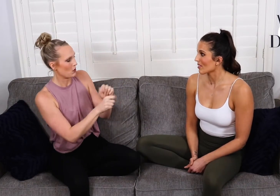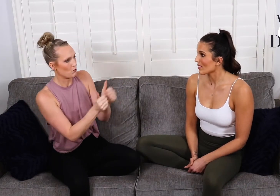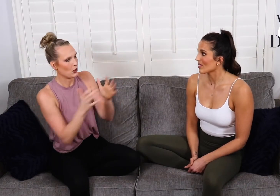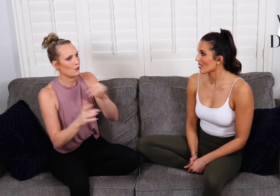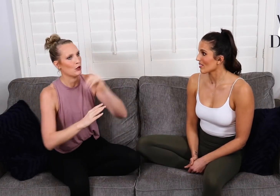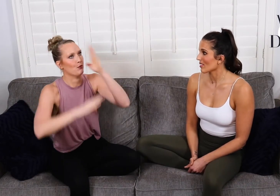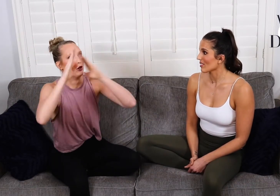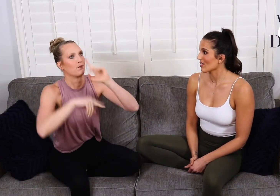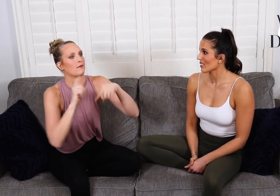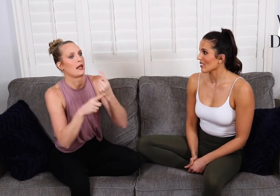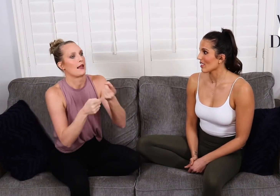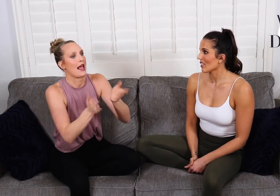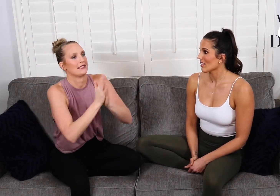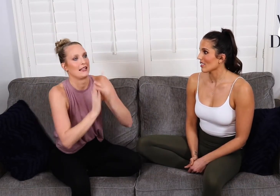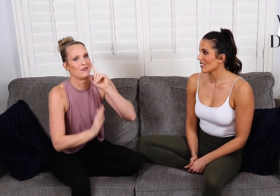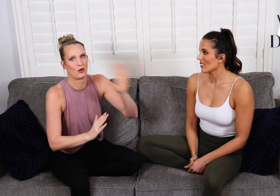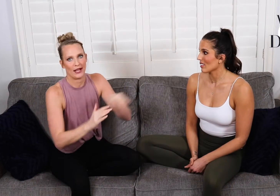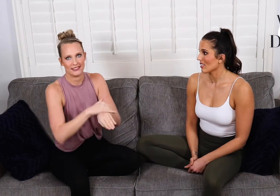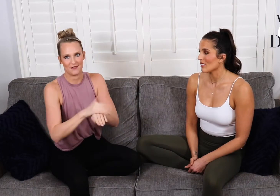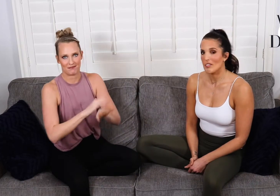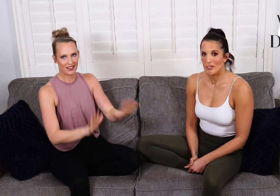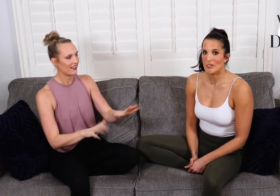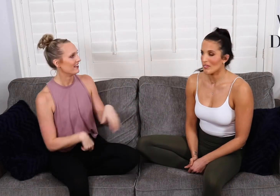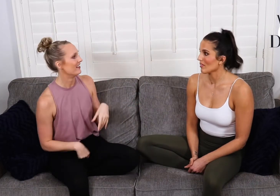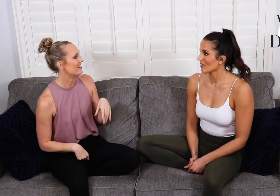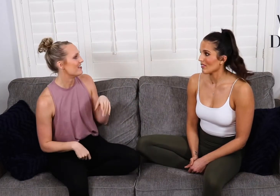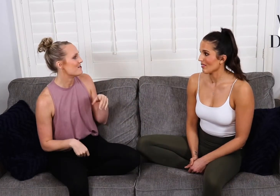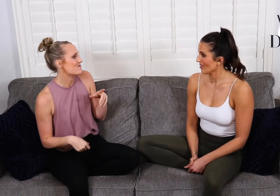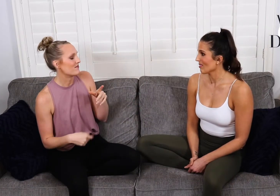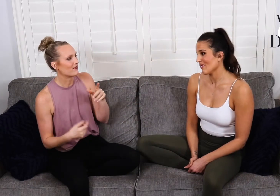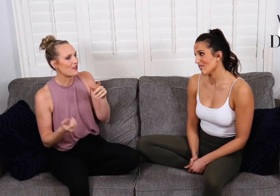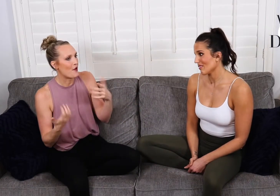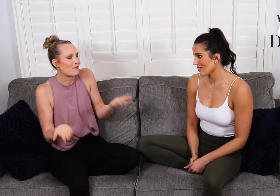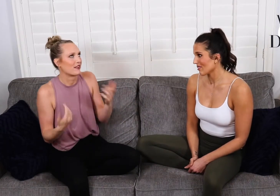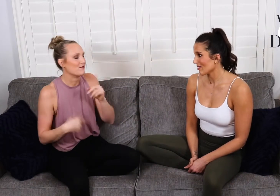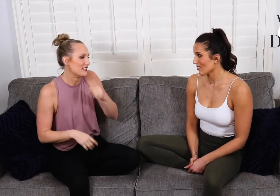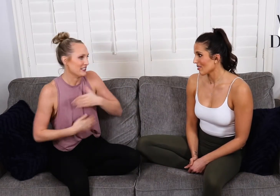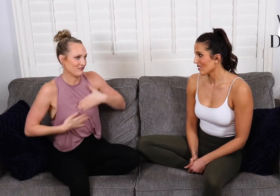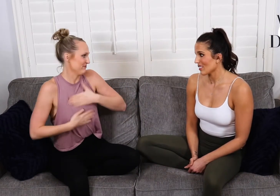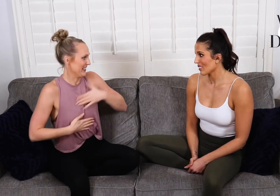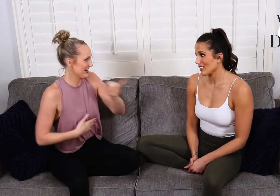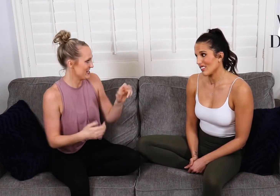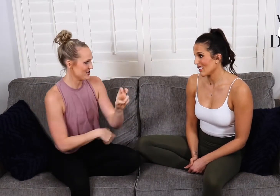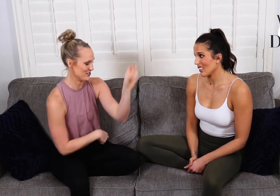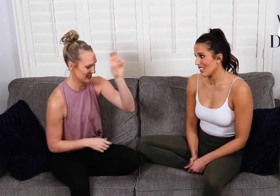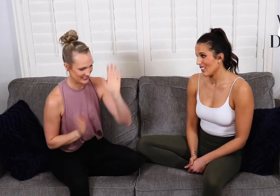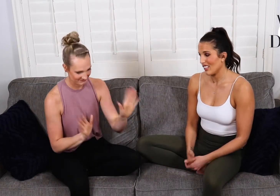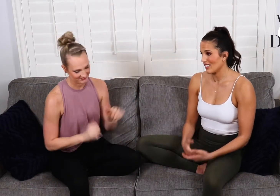do your job without worrying about asking for accessibility. And so I just really enjoyed that journey.